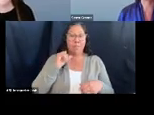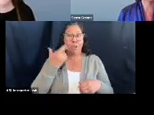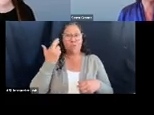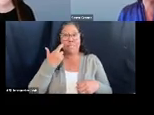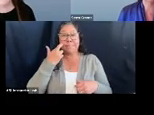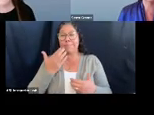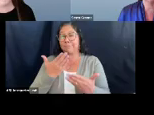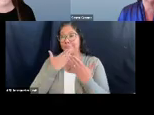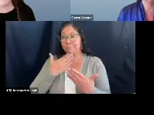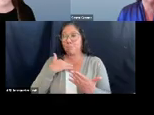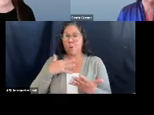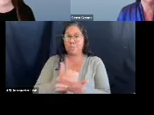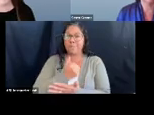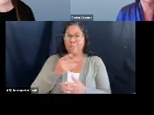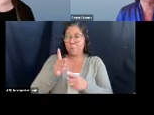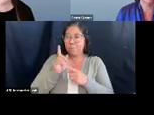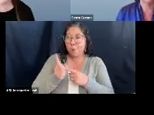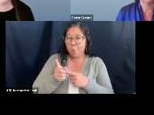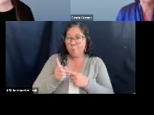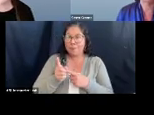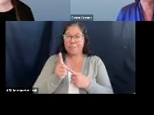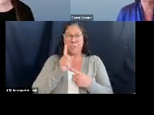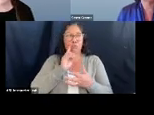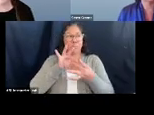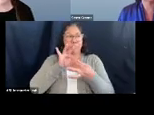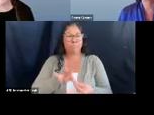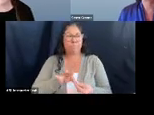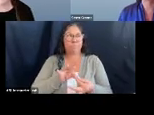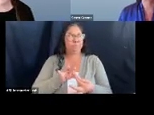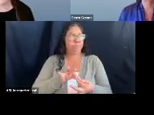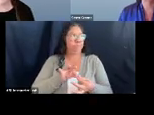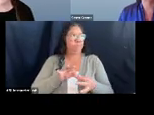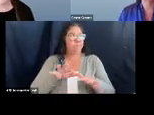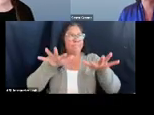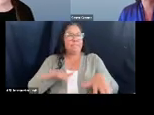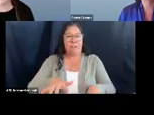We want to take a few moments to help anchor our time together and we want to name this session